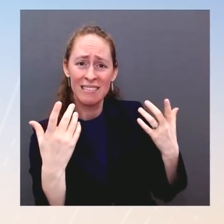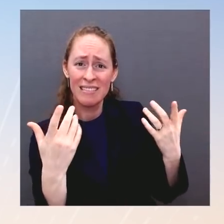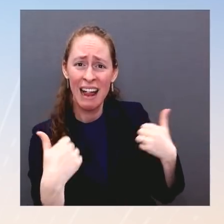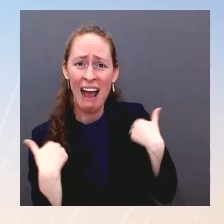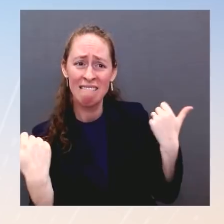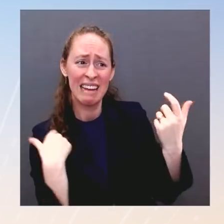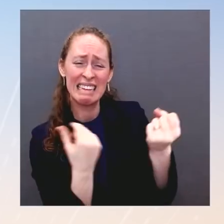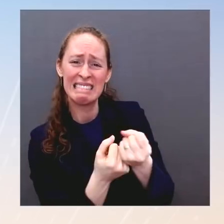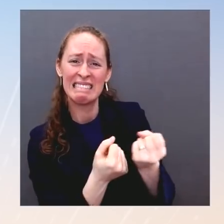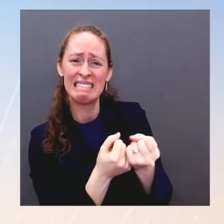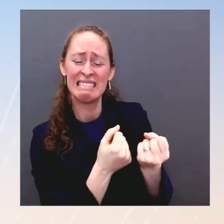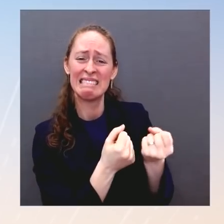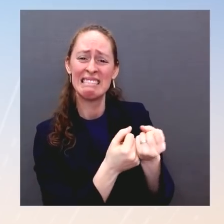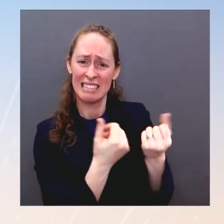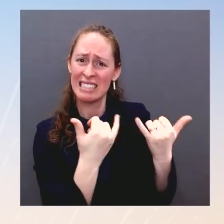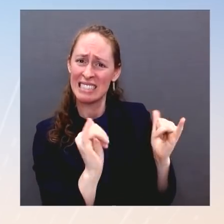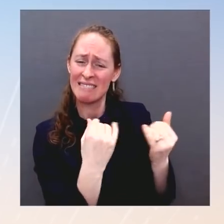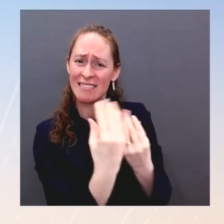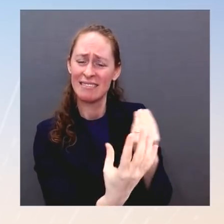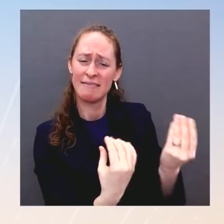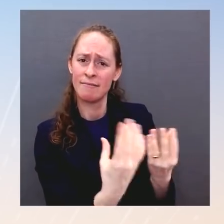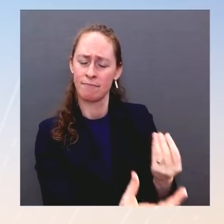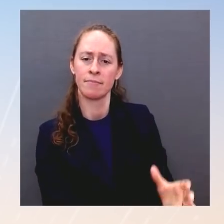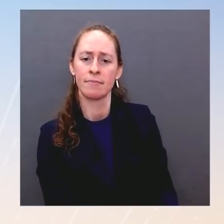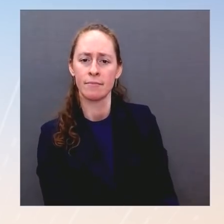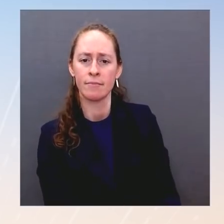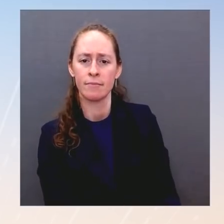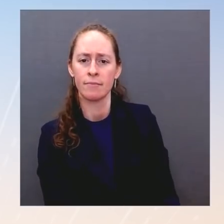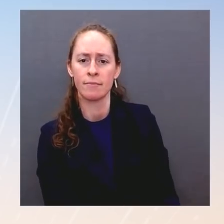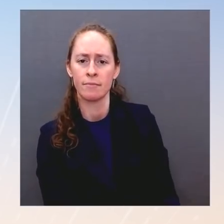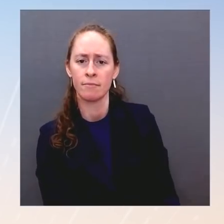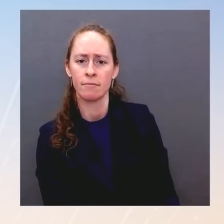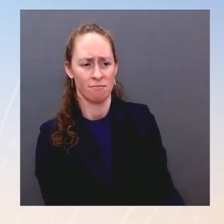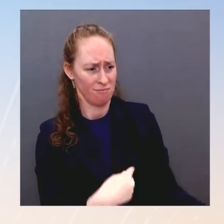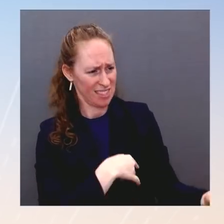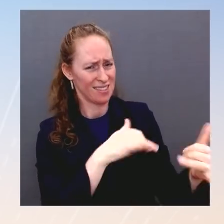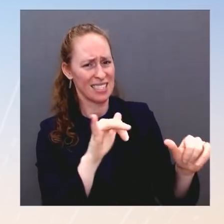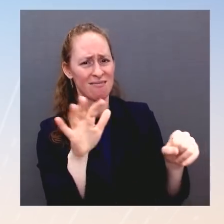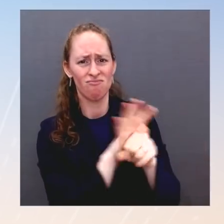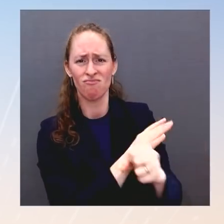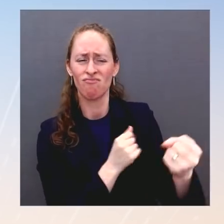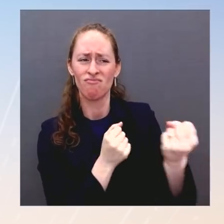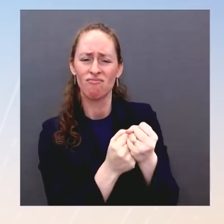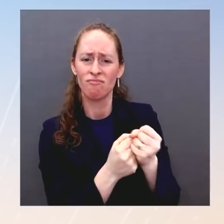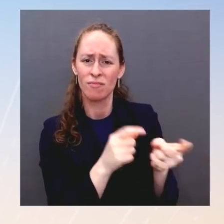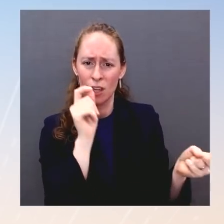and the biggest supporter of the Ukrainian people. And we will continue to be. And we are leading this global effort